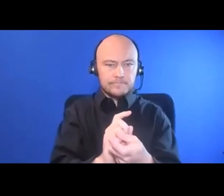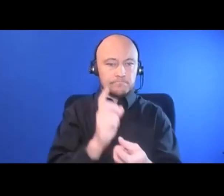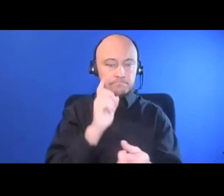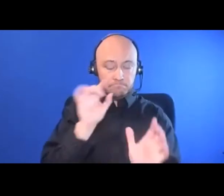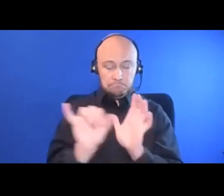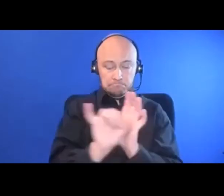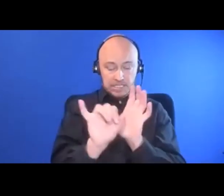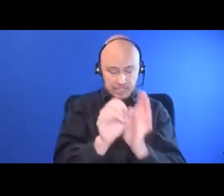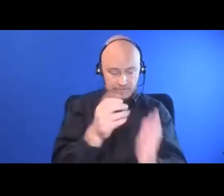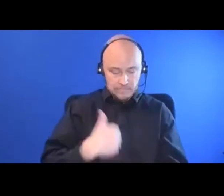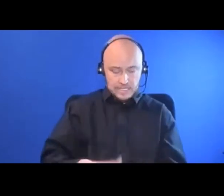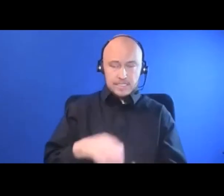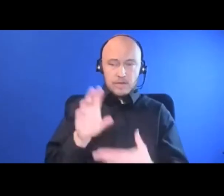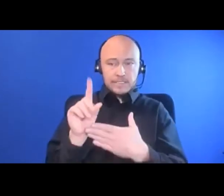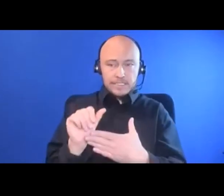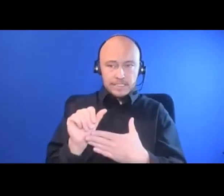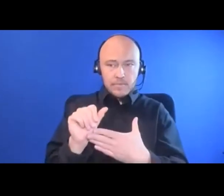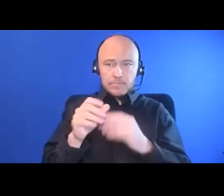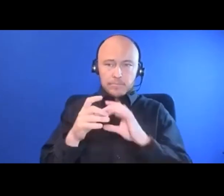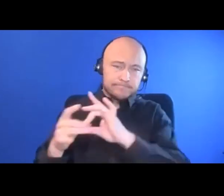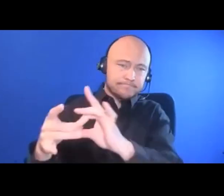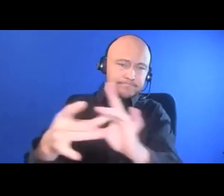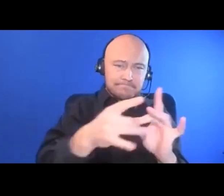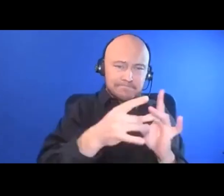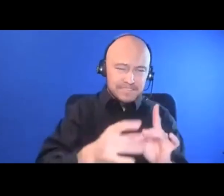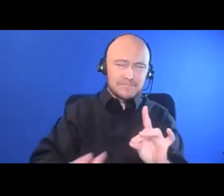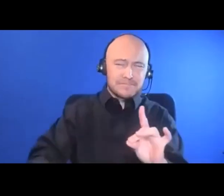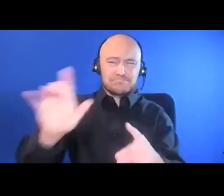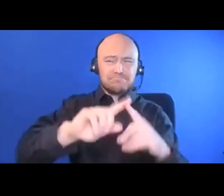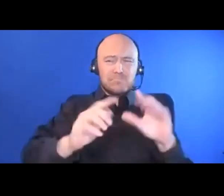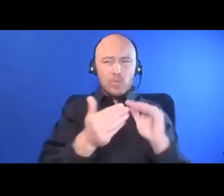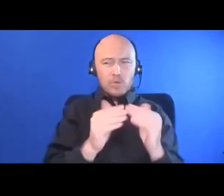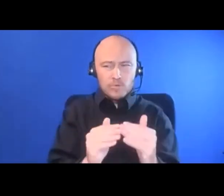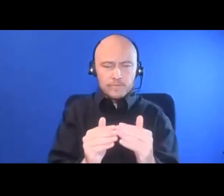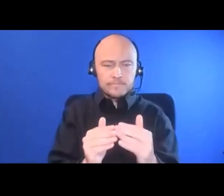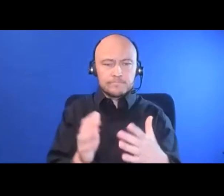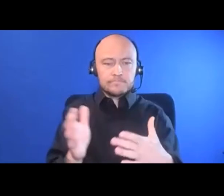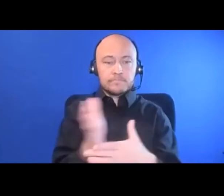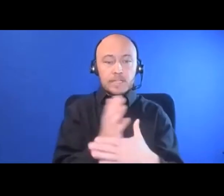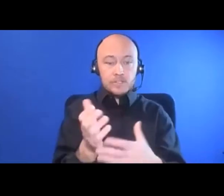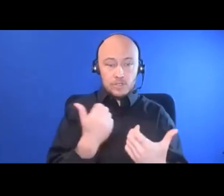and connecting more with our diverse community, I wanna share that I was born with bone disorder